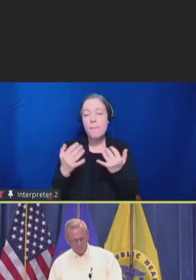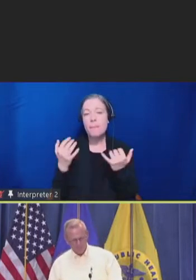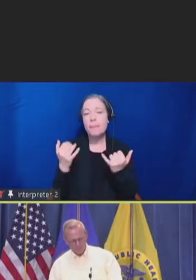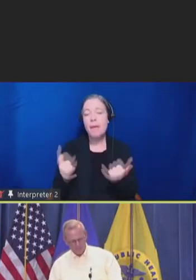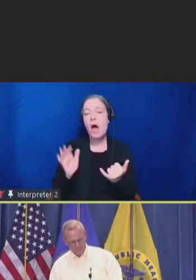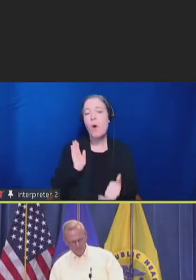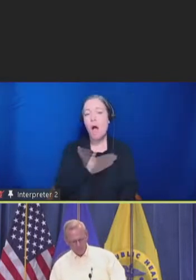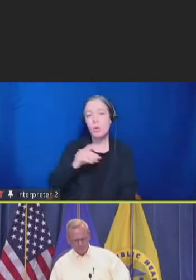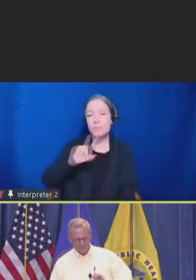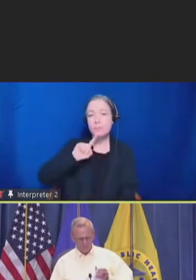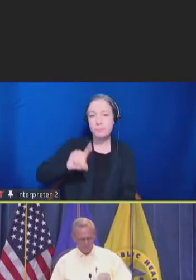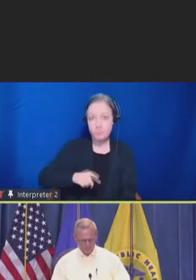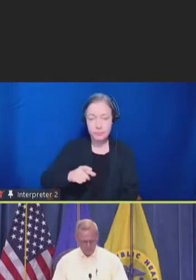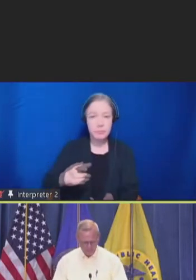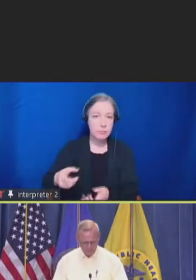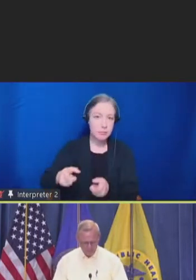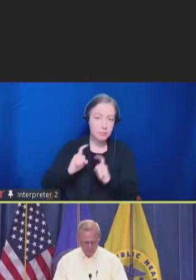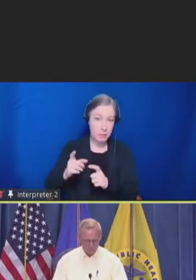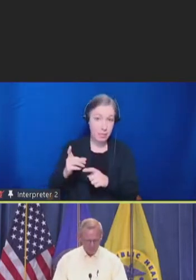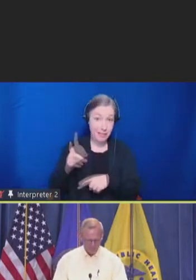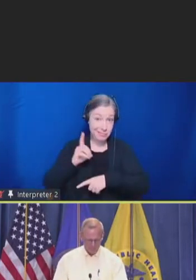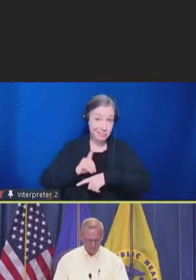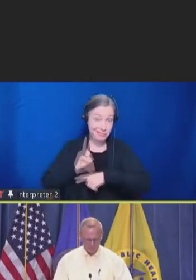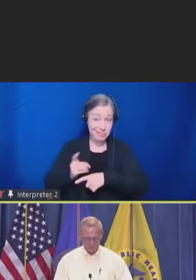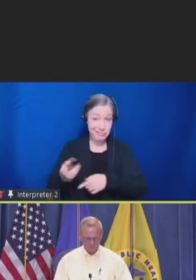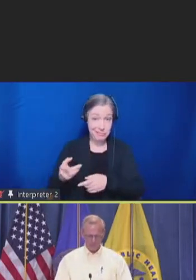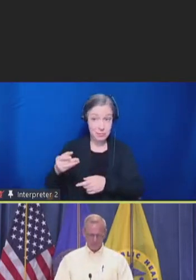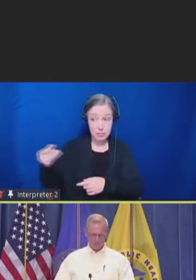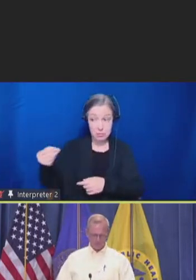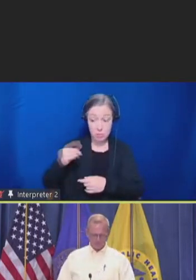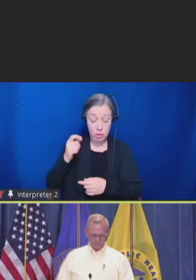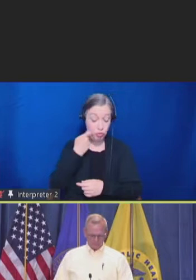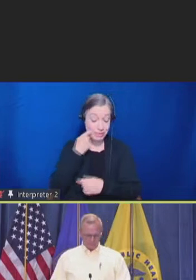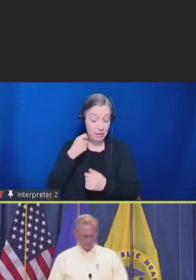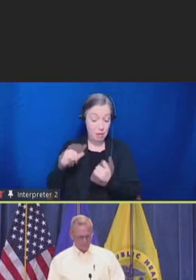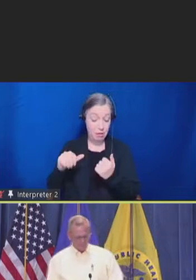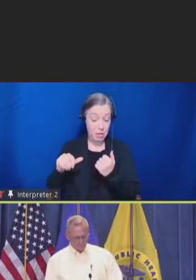This was the ask that we were given by the assistant secretary for health.